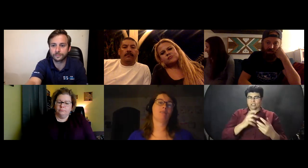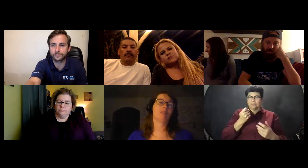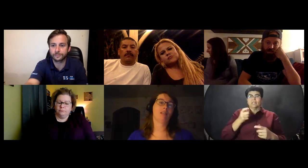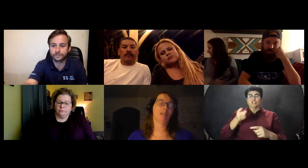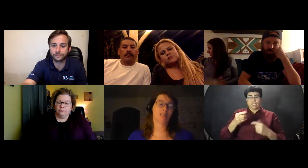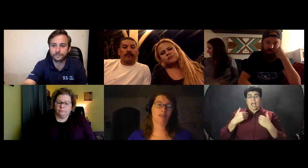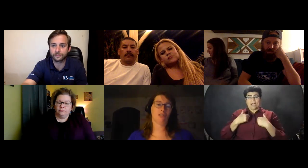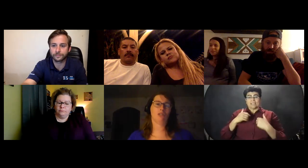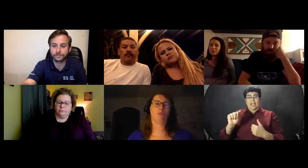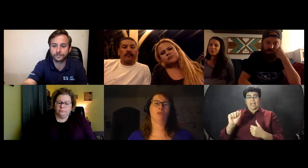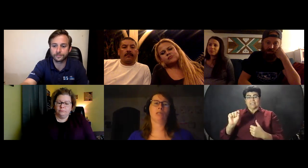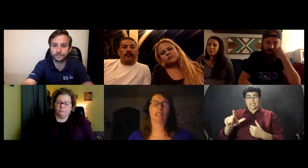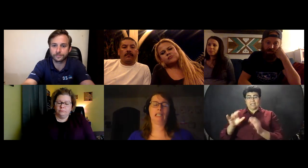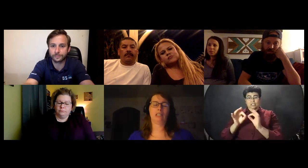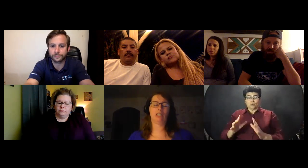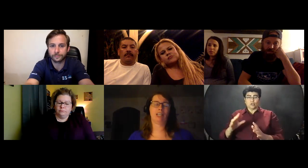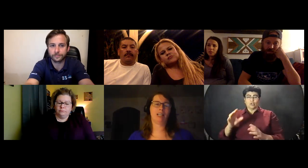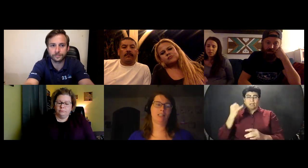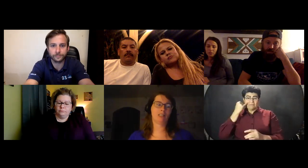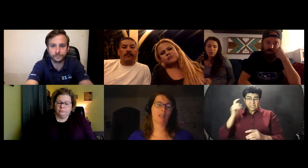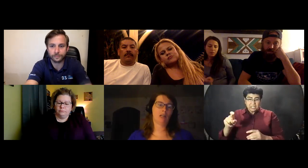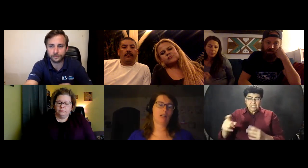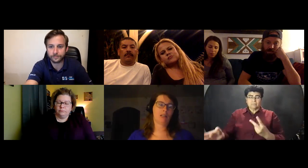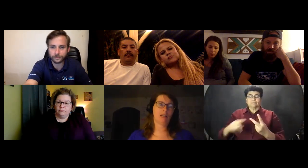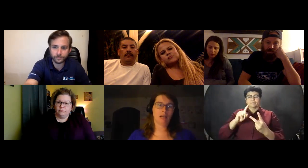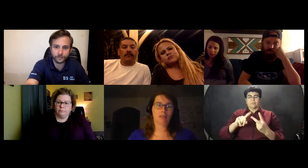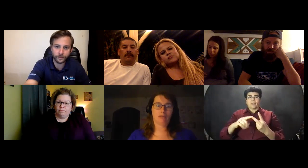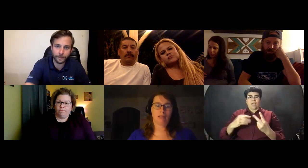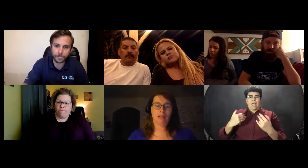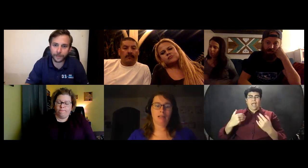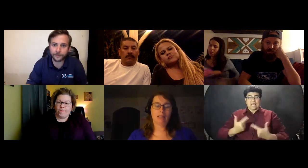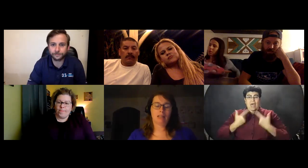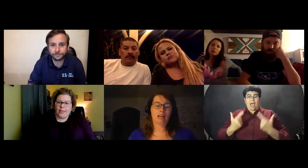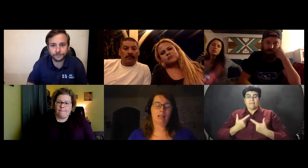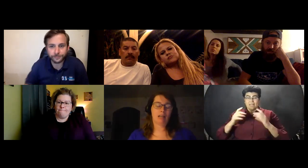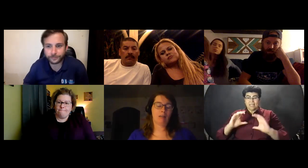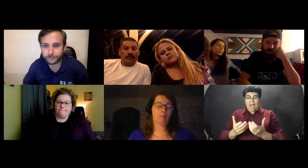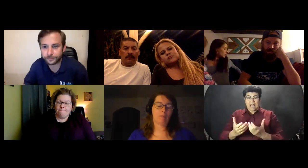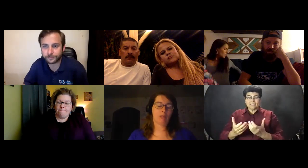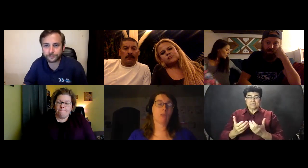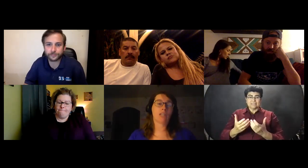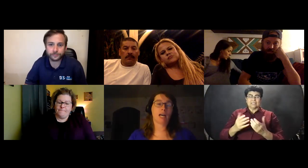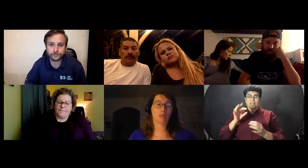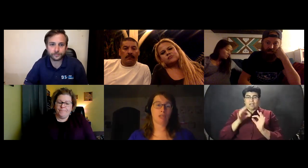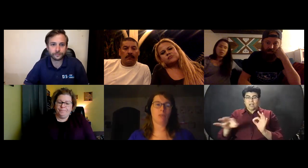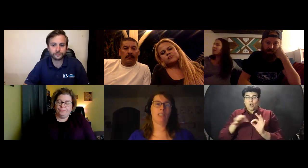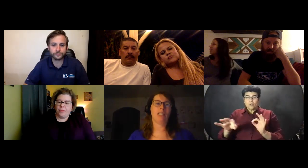asl interpreter where needed she has